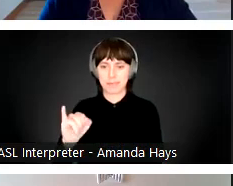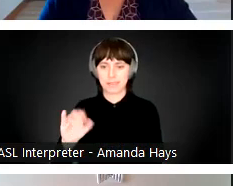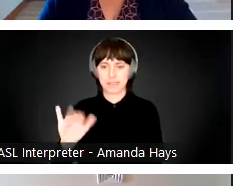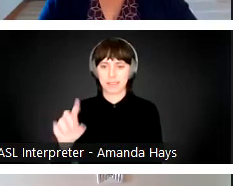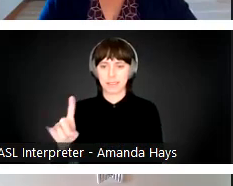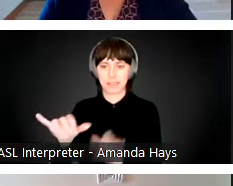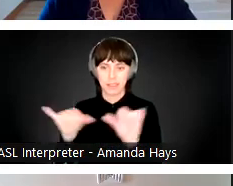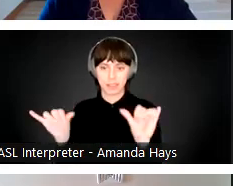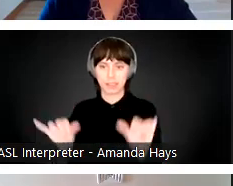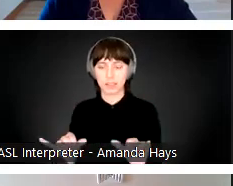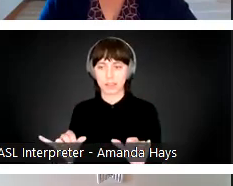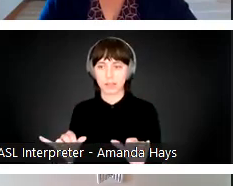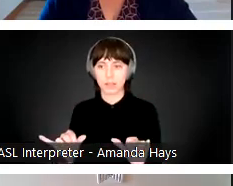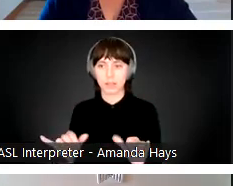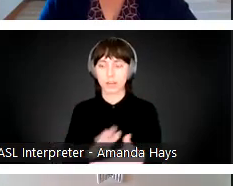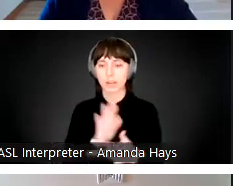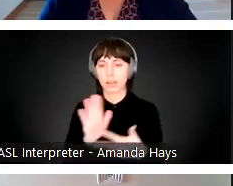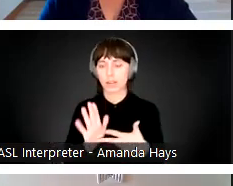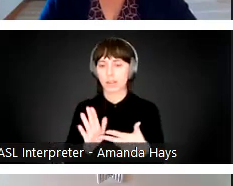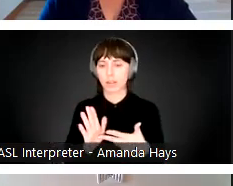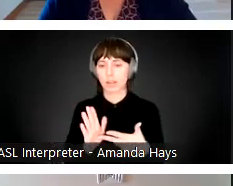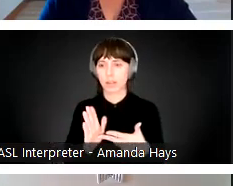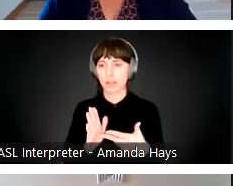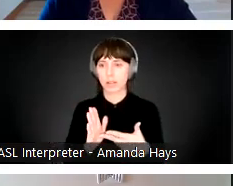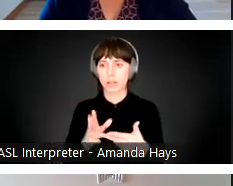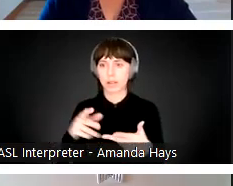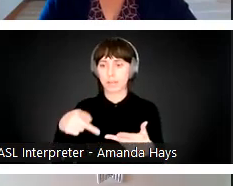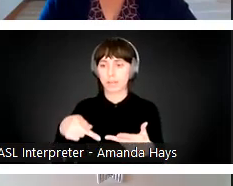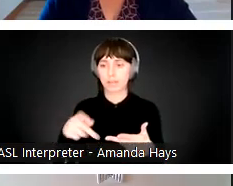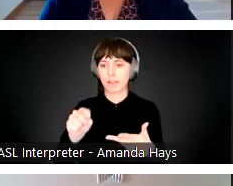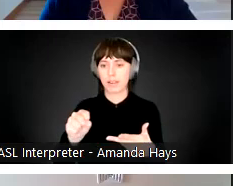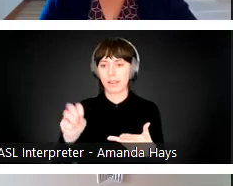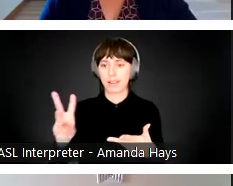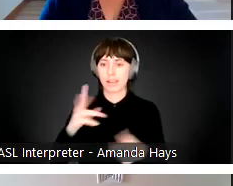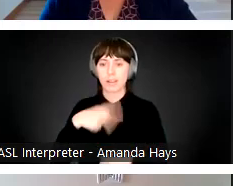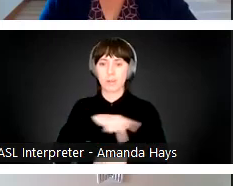And then there are also what's